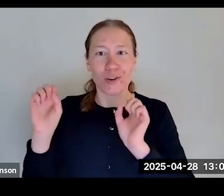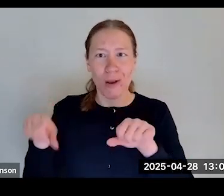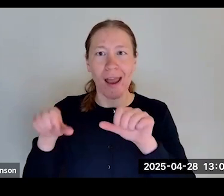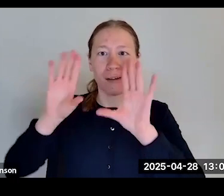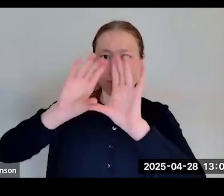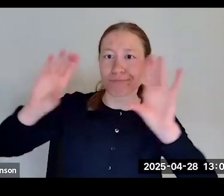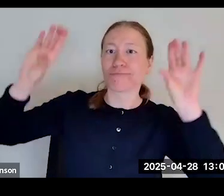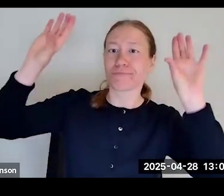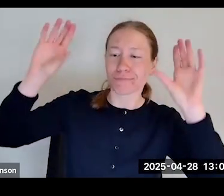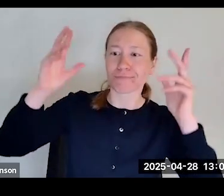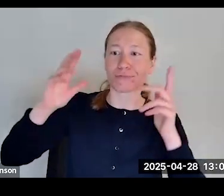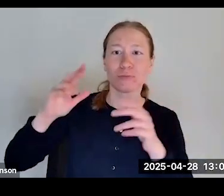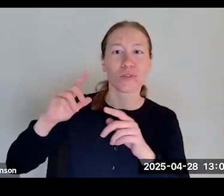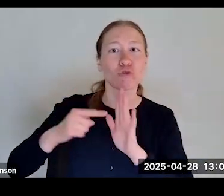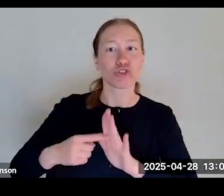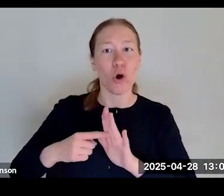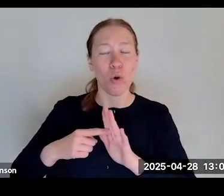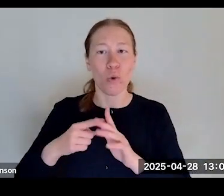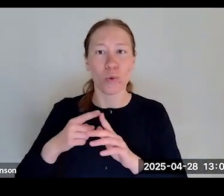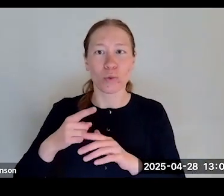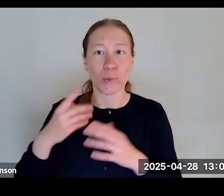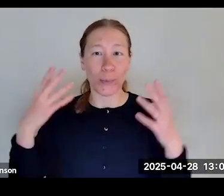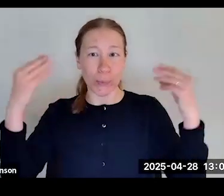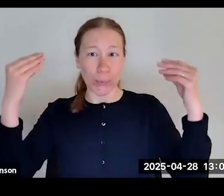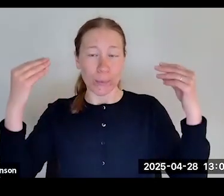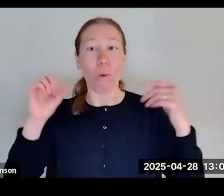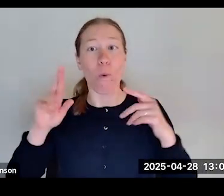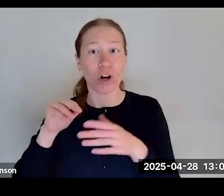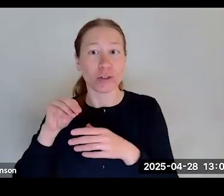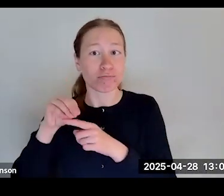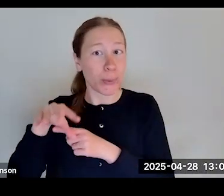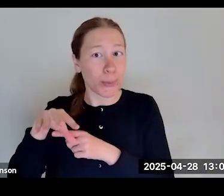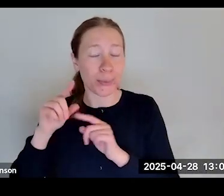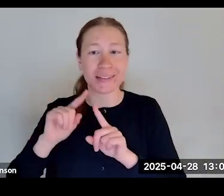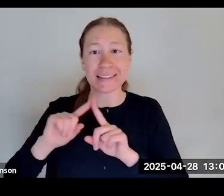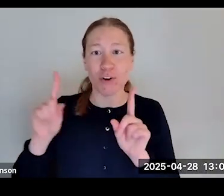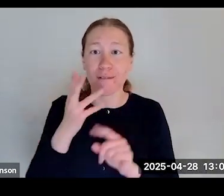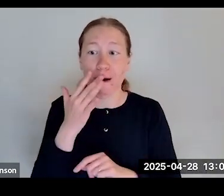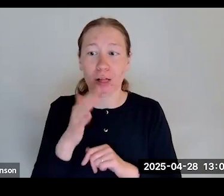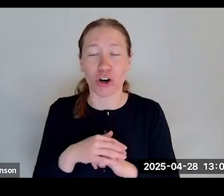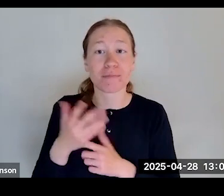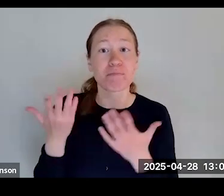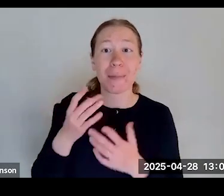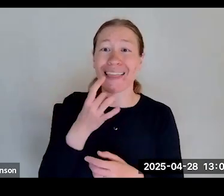or project a different color. Can we switch out bulbs in overhead lighting so that it's a little bit more dim?